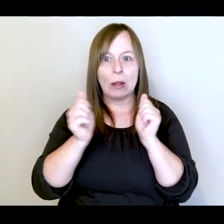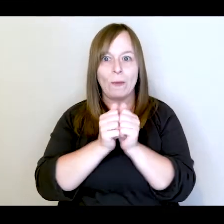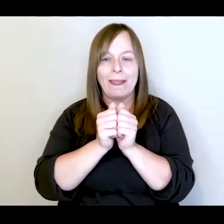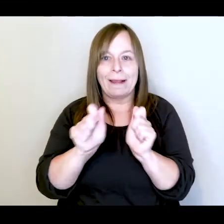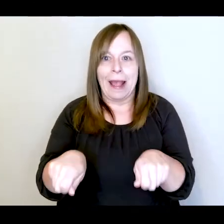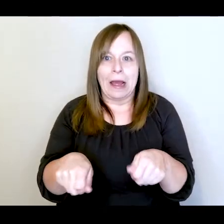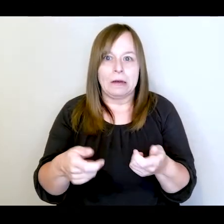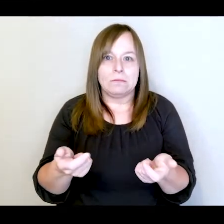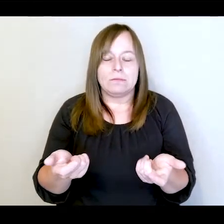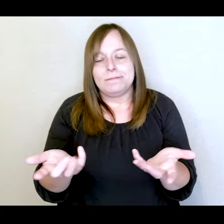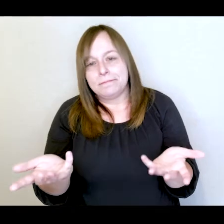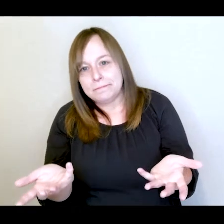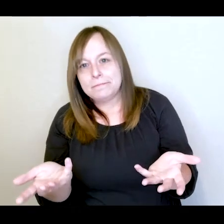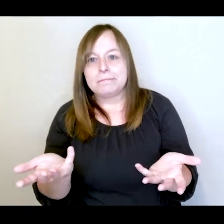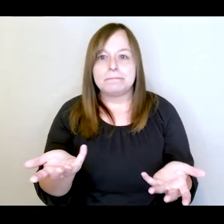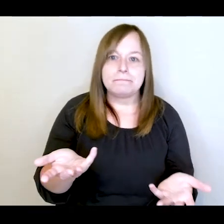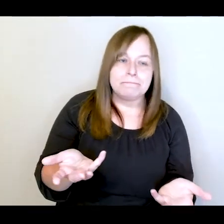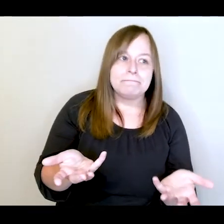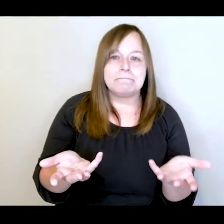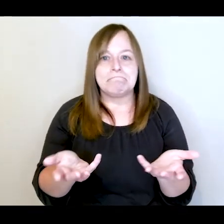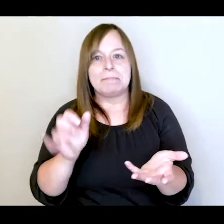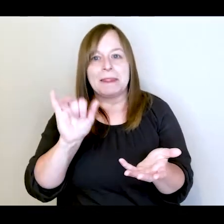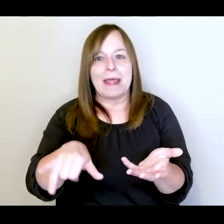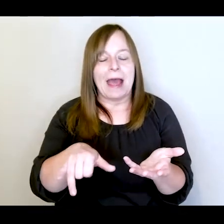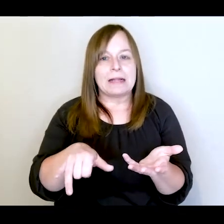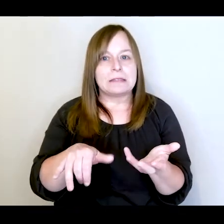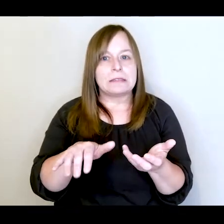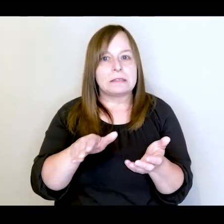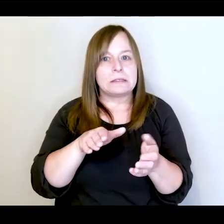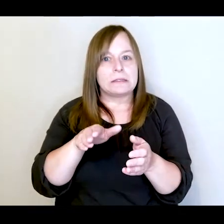for the rest of your daily activities and so that's certainly an area